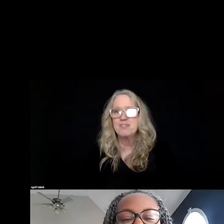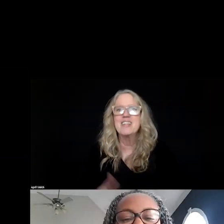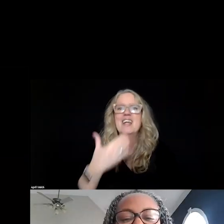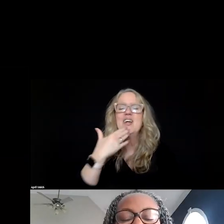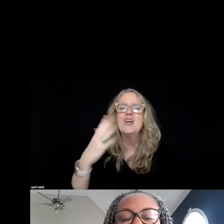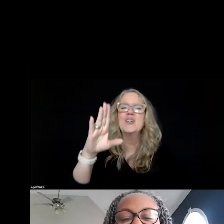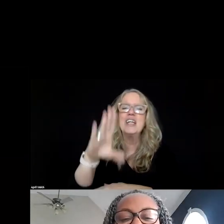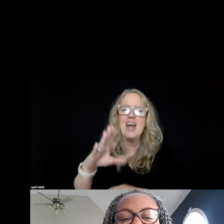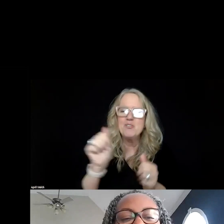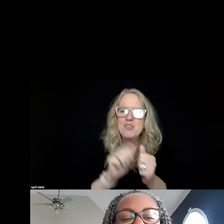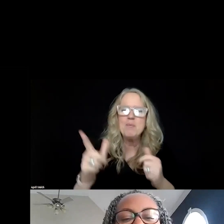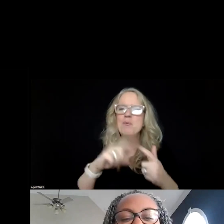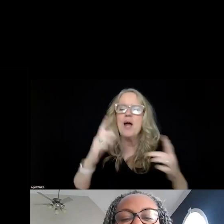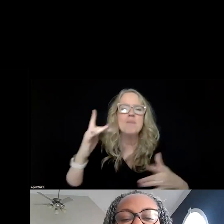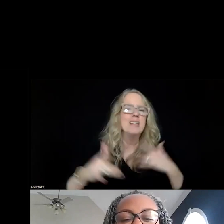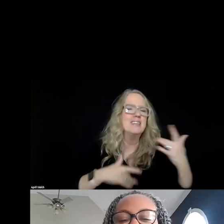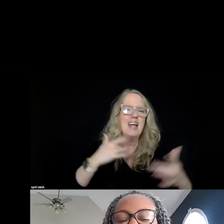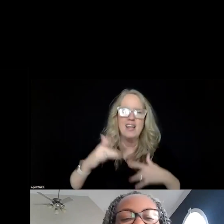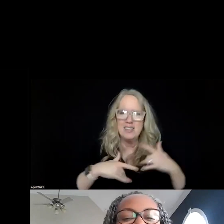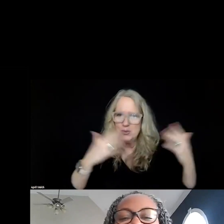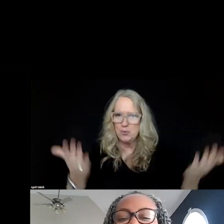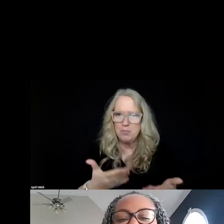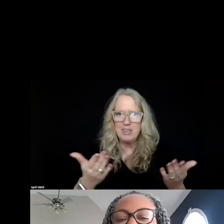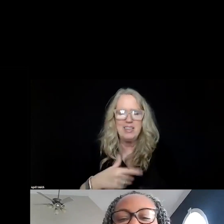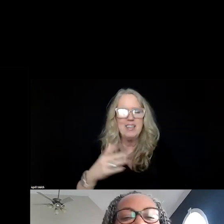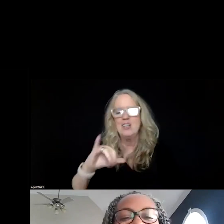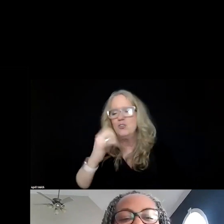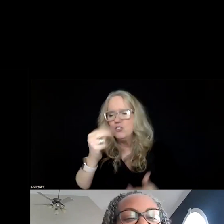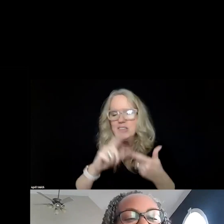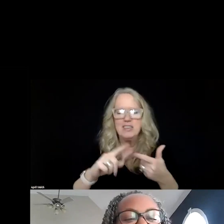TO BE WITH YOU ALL. THANK YOU JUSTIN, CHRISTY, AND EVERYONE